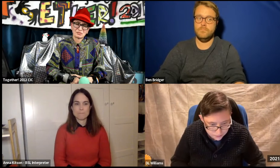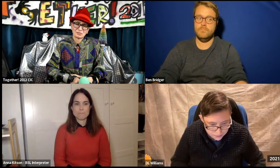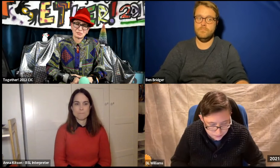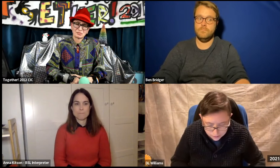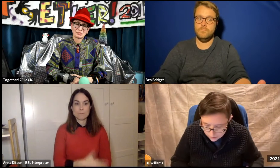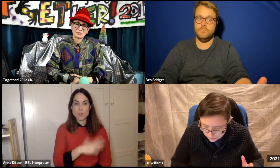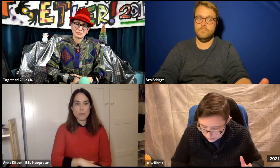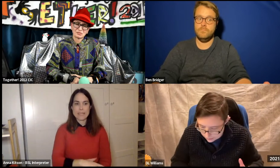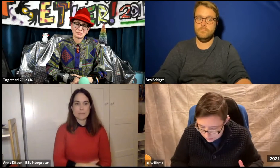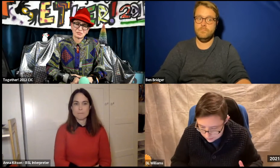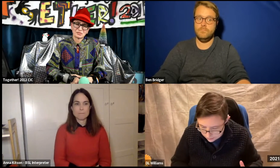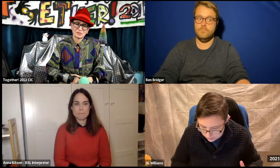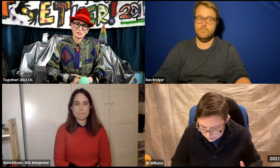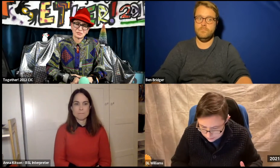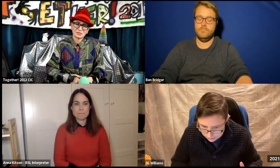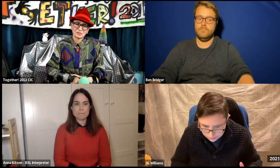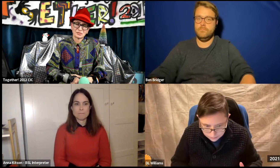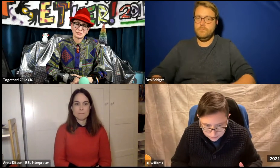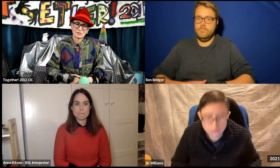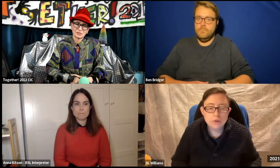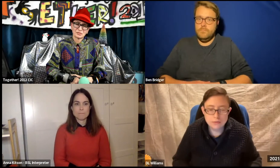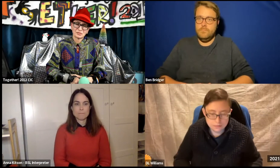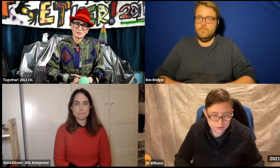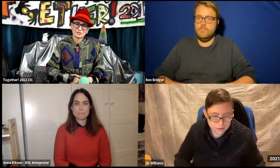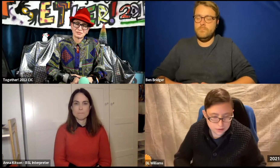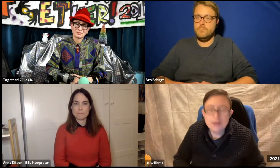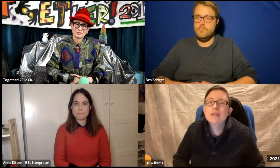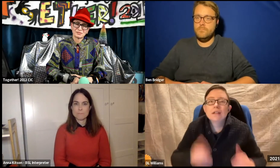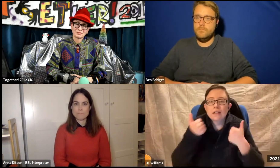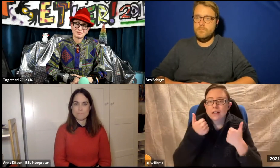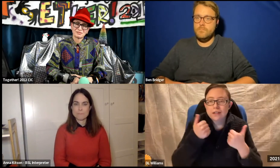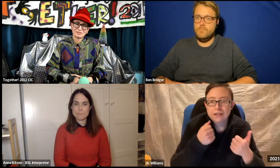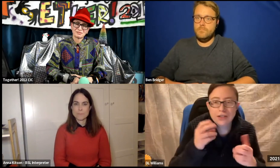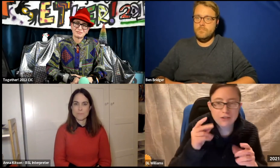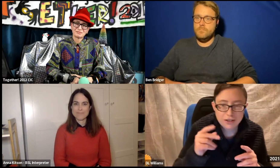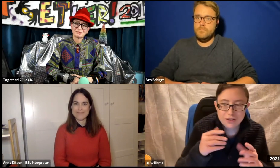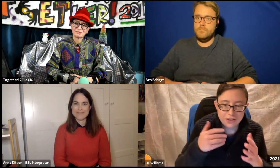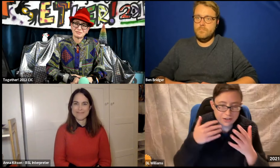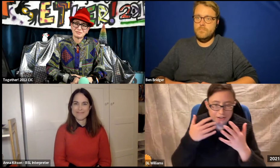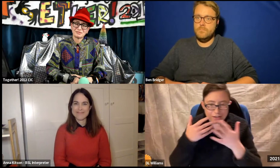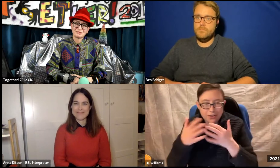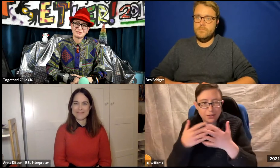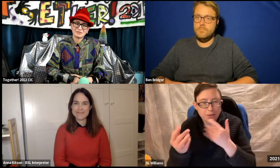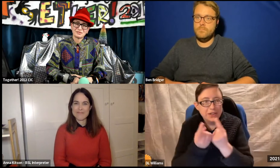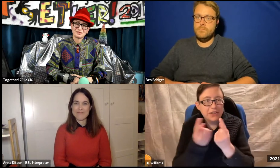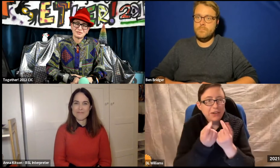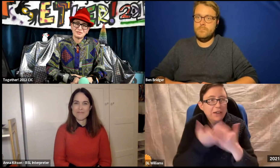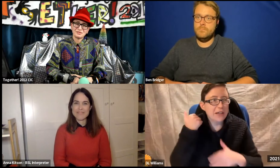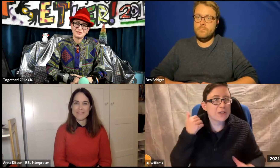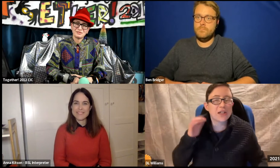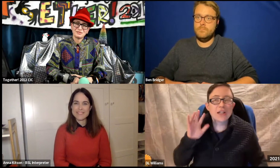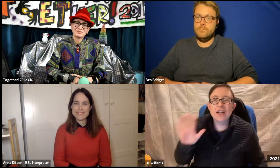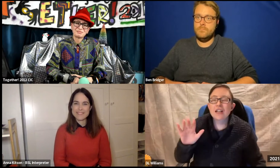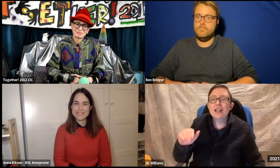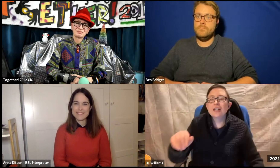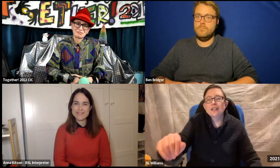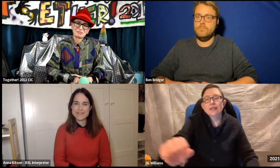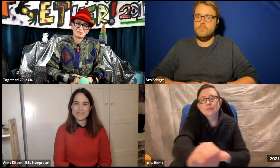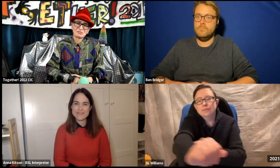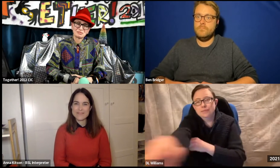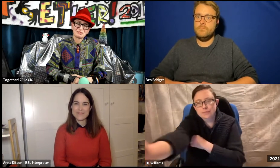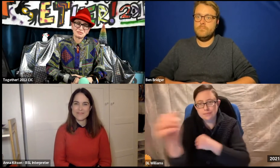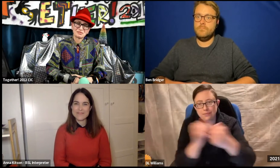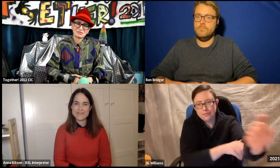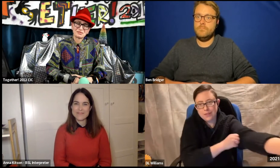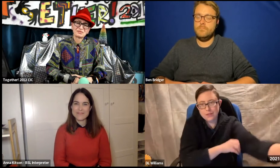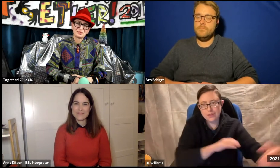Hi, my name is DL Williams, and I'm a